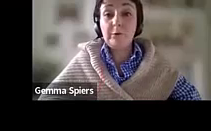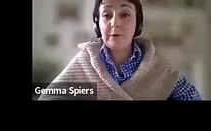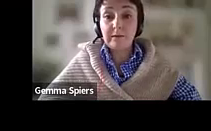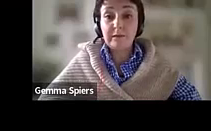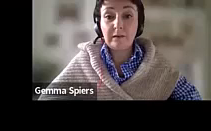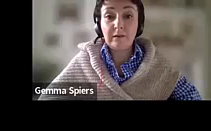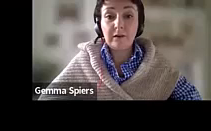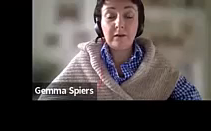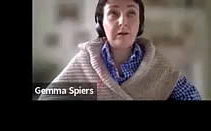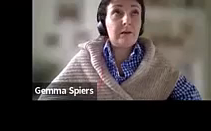would be.